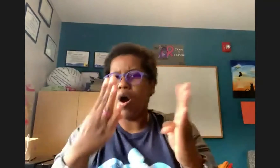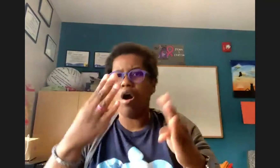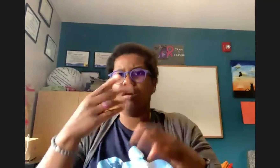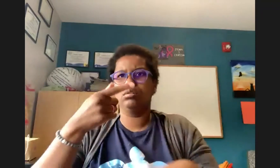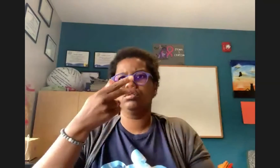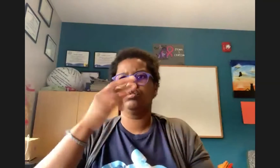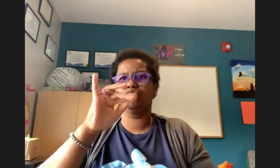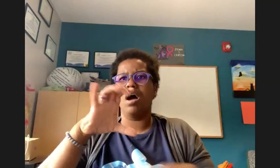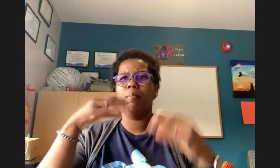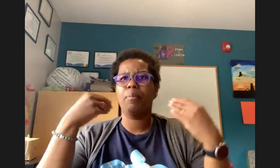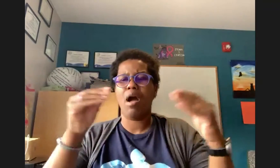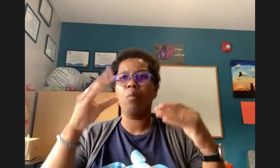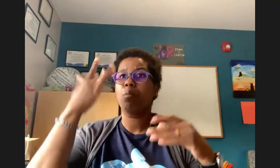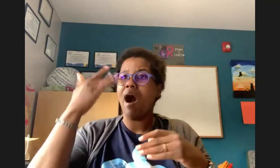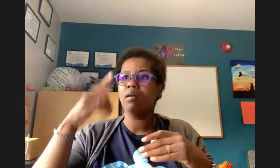Here, we looked at marketing,